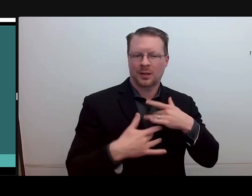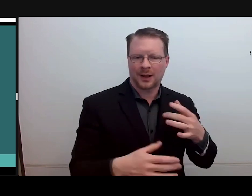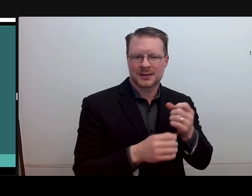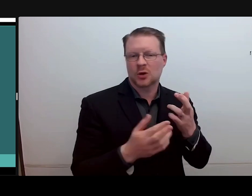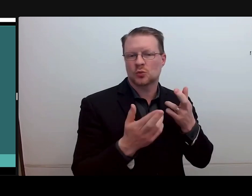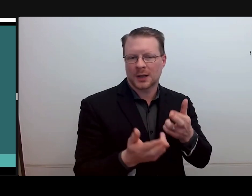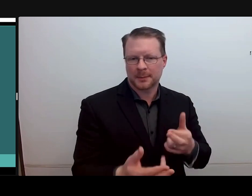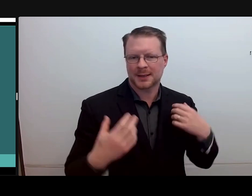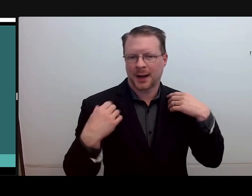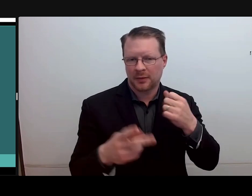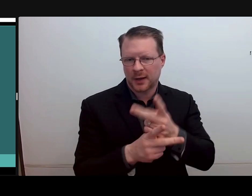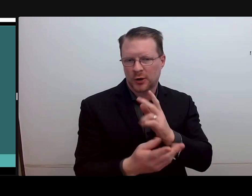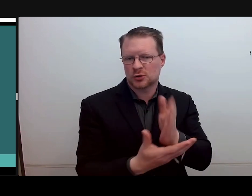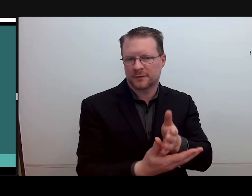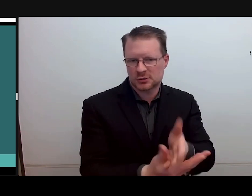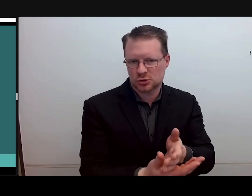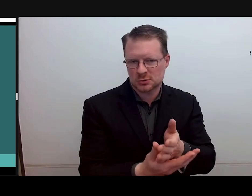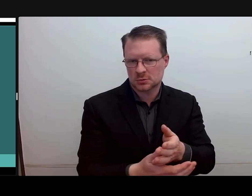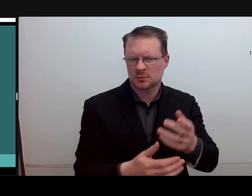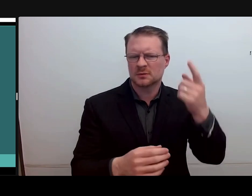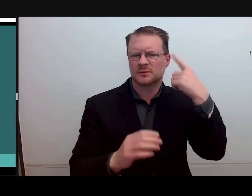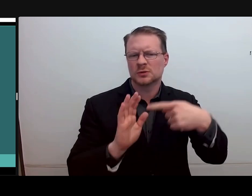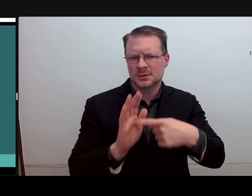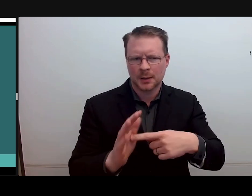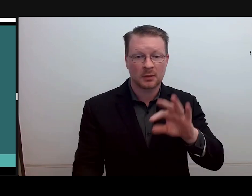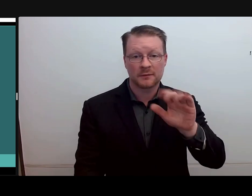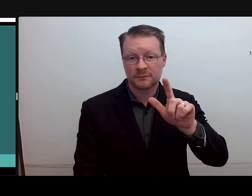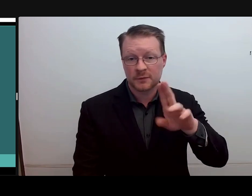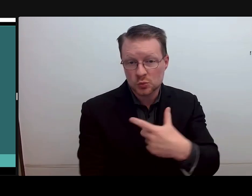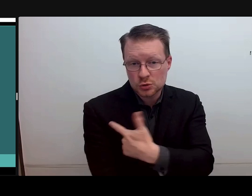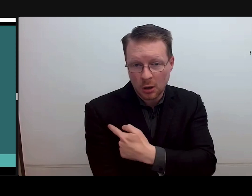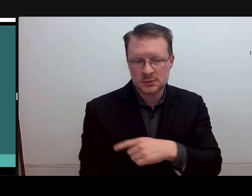In the group of deaf patients with signing physicians, they are more likely to get recommended healthcare